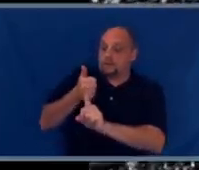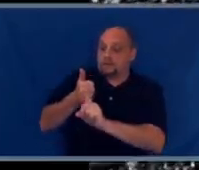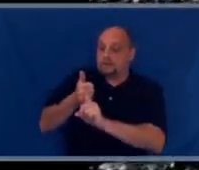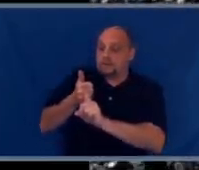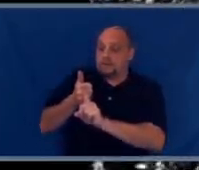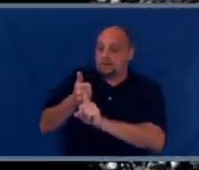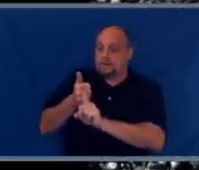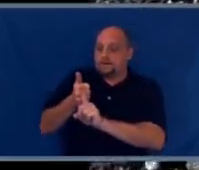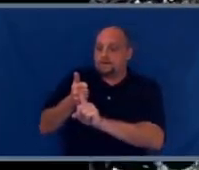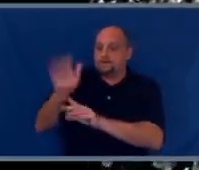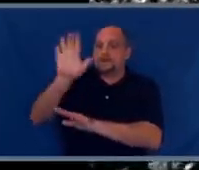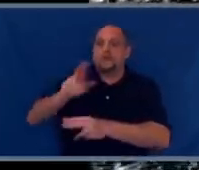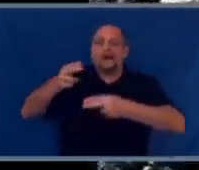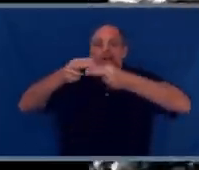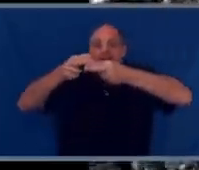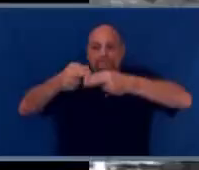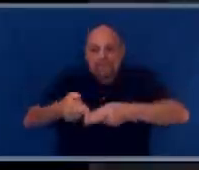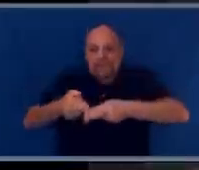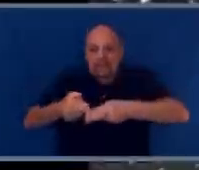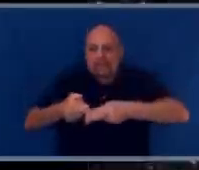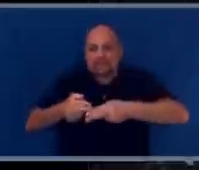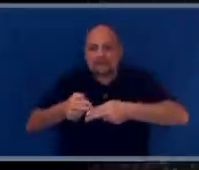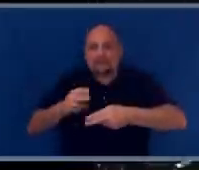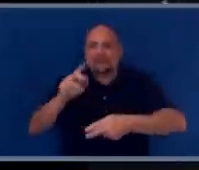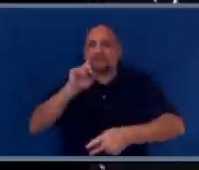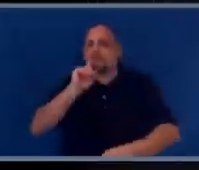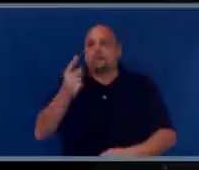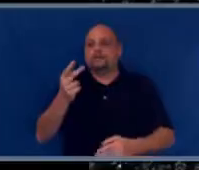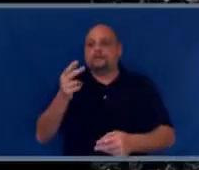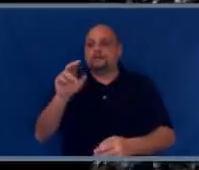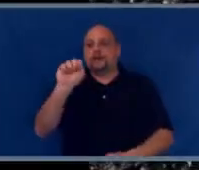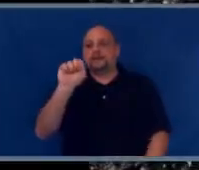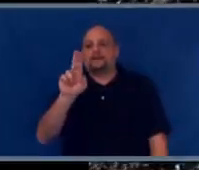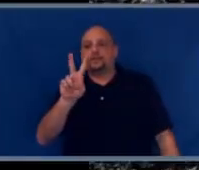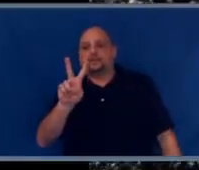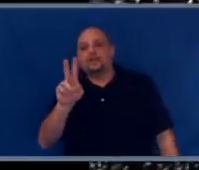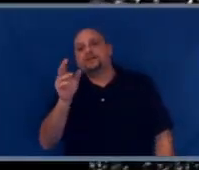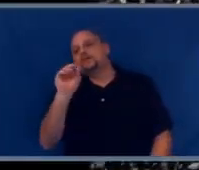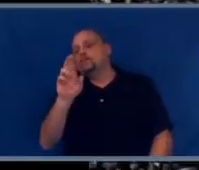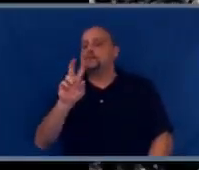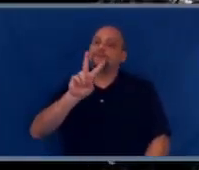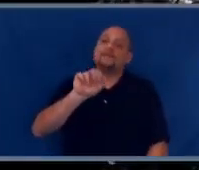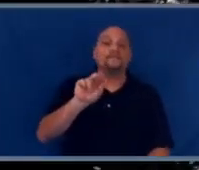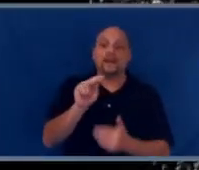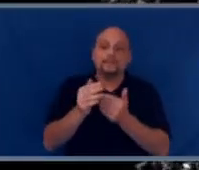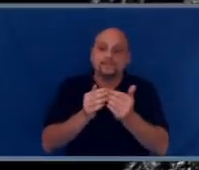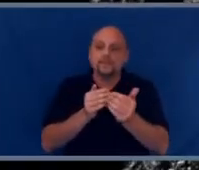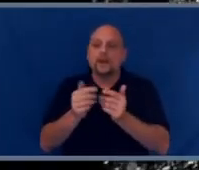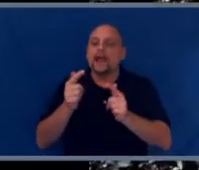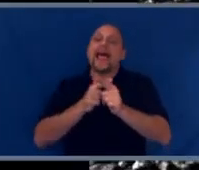EVER A VAN, S.U.V. TOUCHED BRIEFLY.